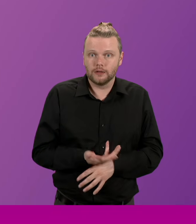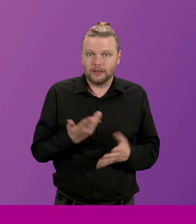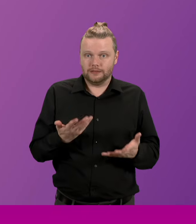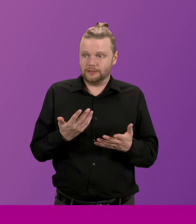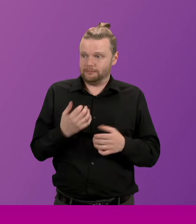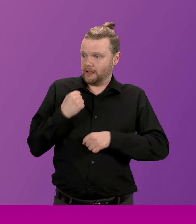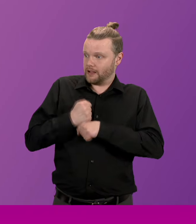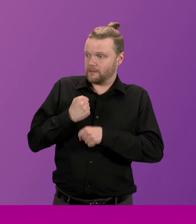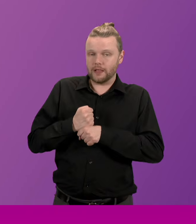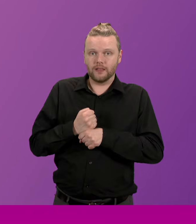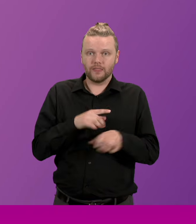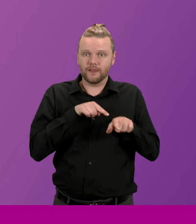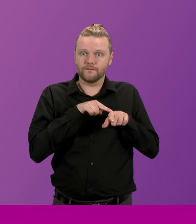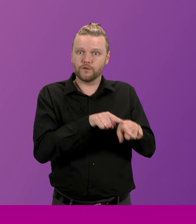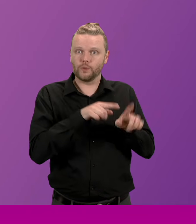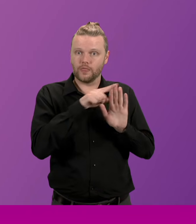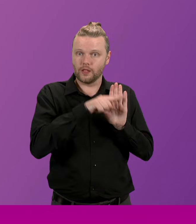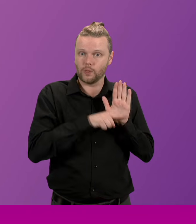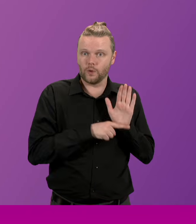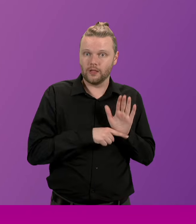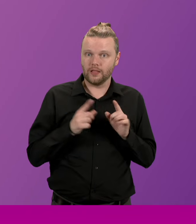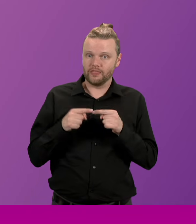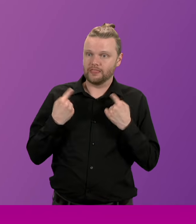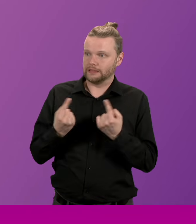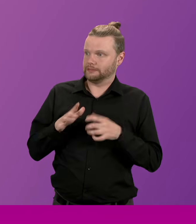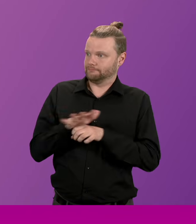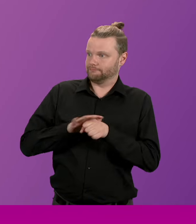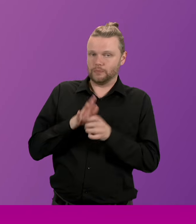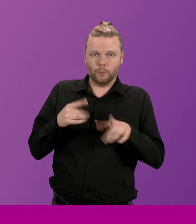as a Government that operates within the law, that is exactly the position that we take.